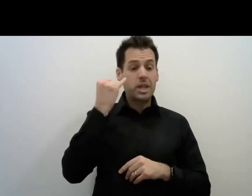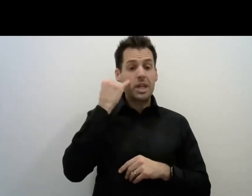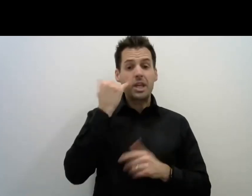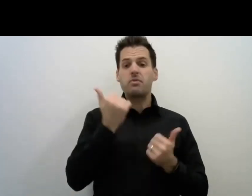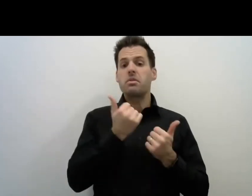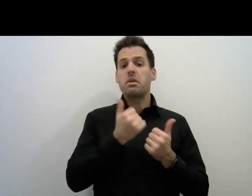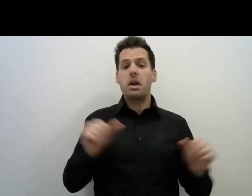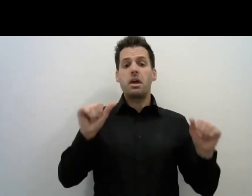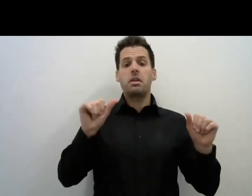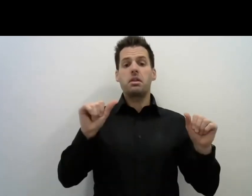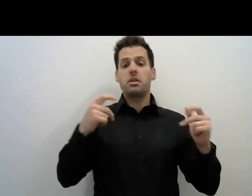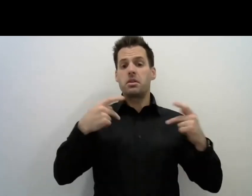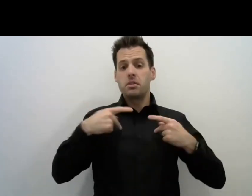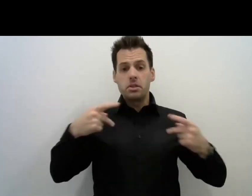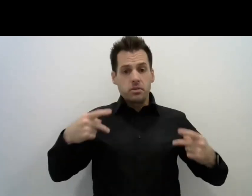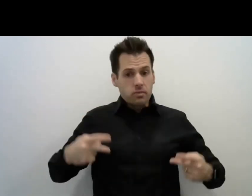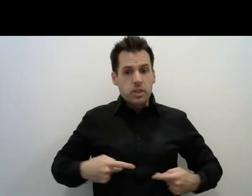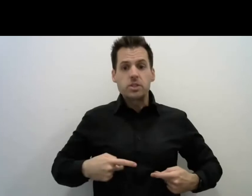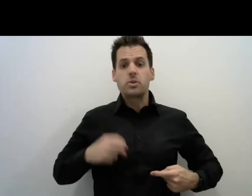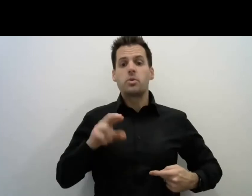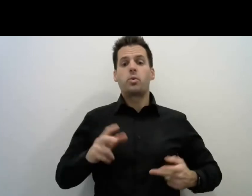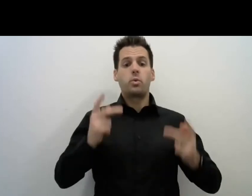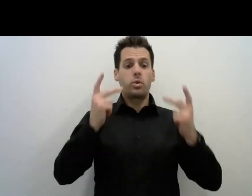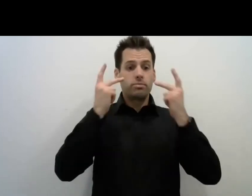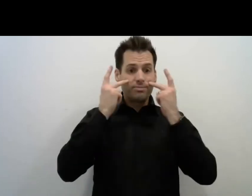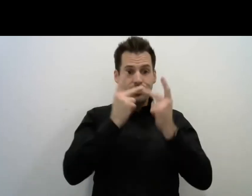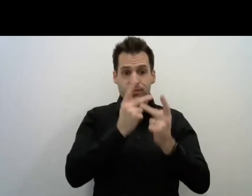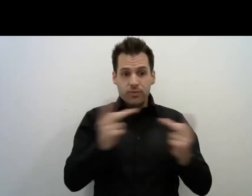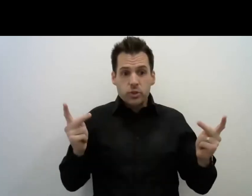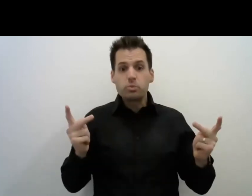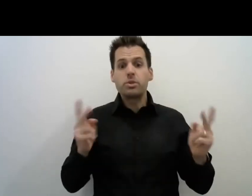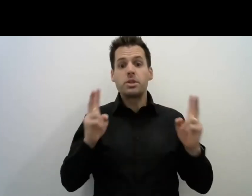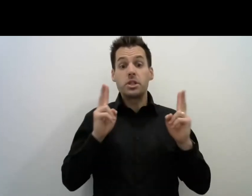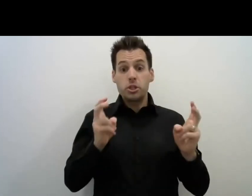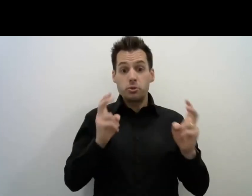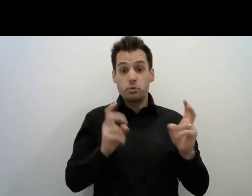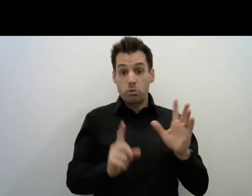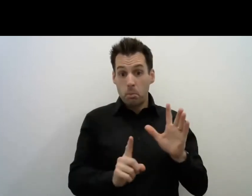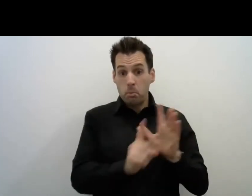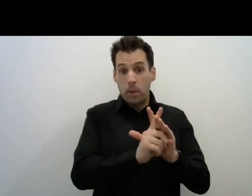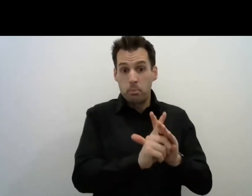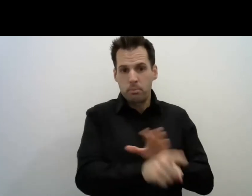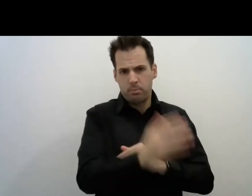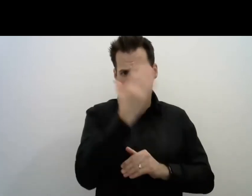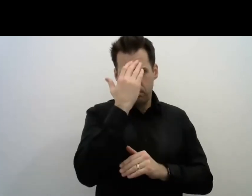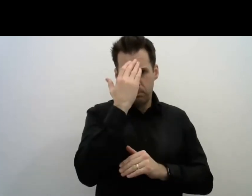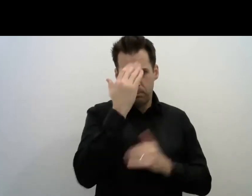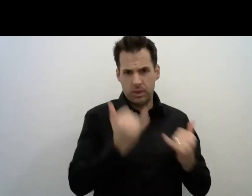physical or visible issues that occur but she's also been trained to identify